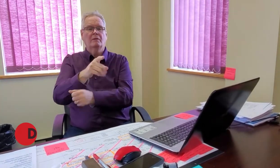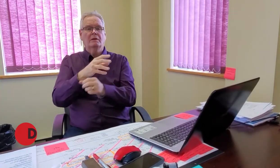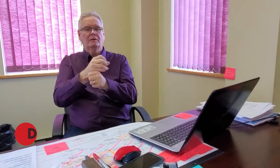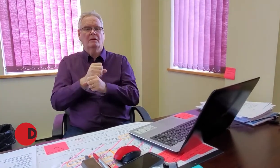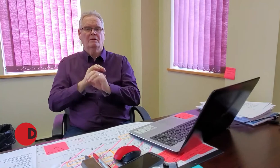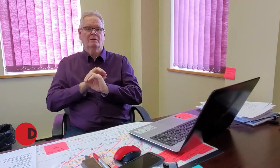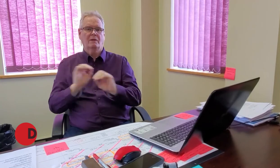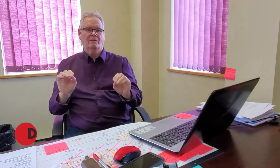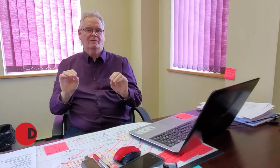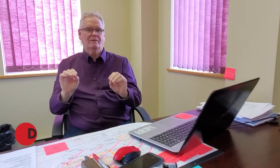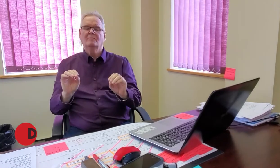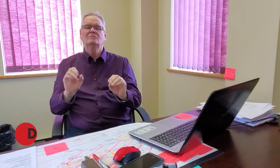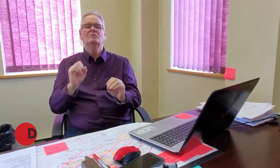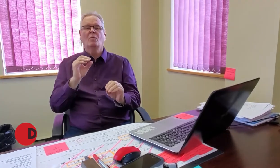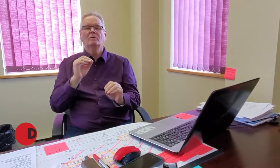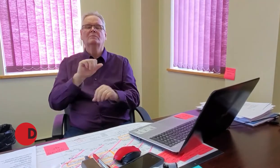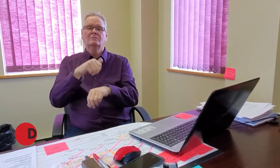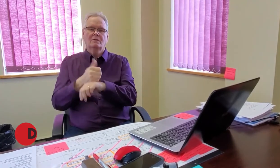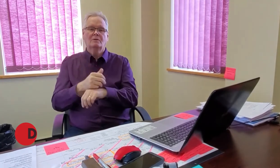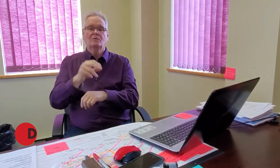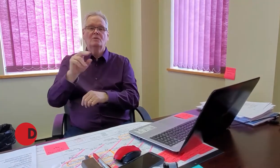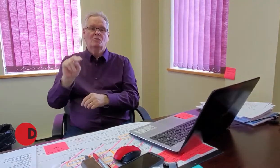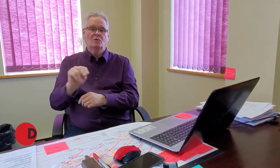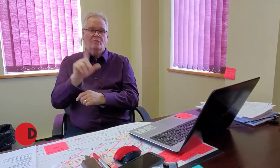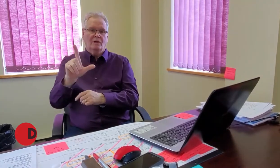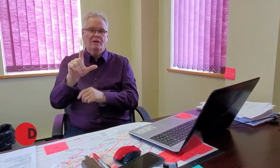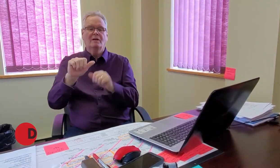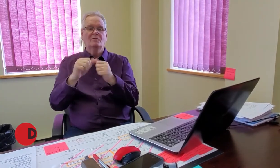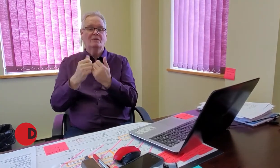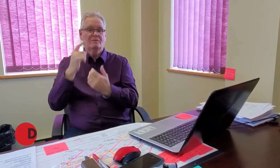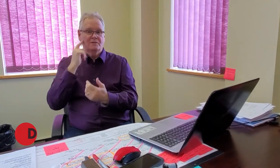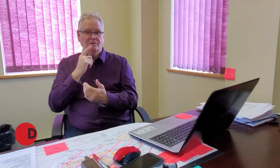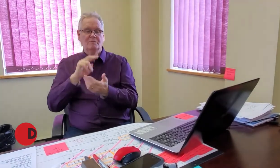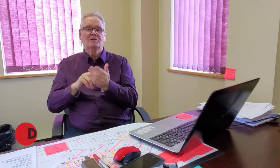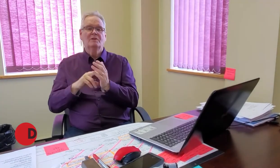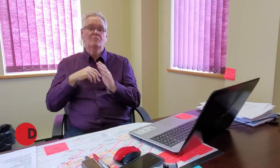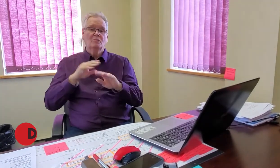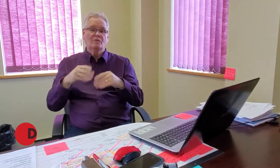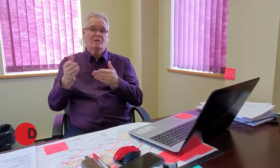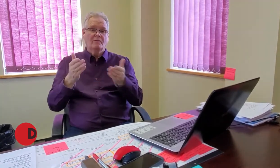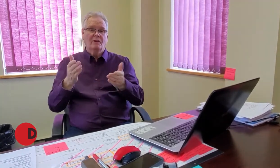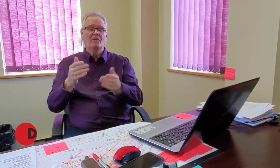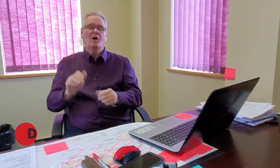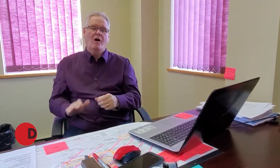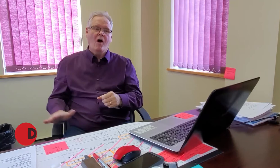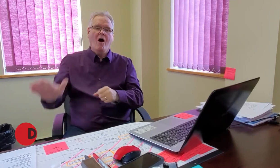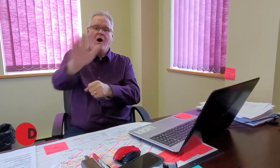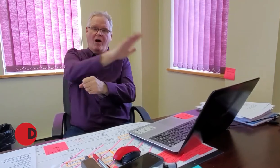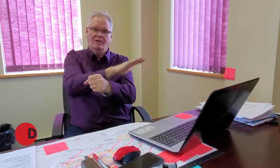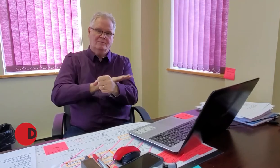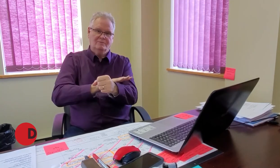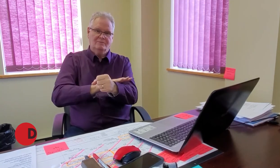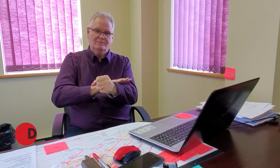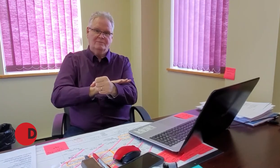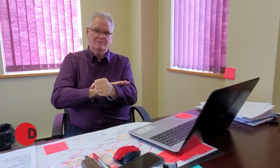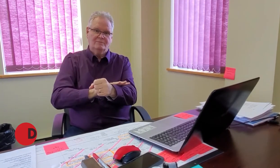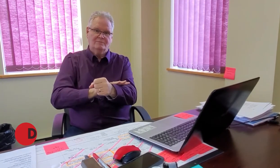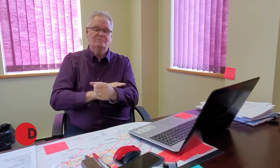This is when we took on the name "NL Association of the Deaf" to provide services across the province.